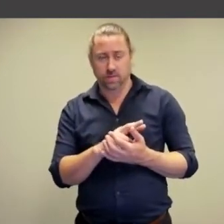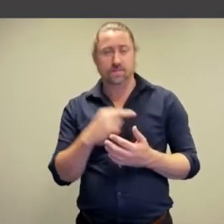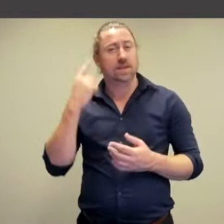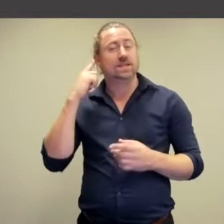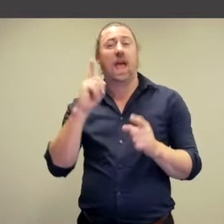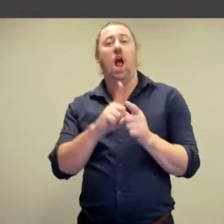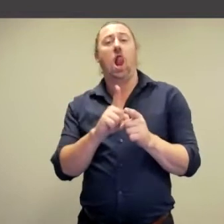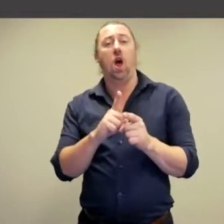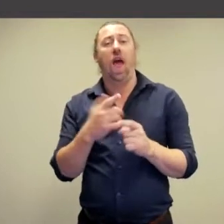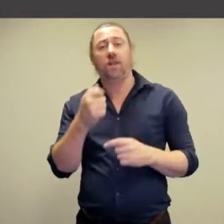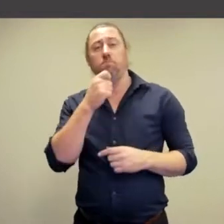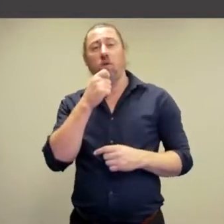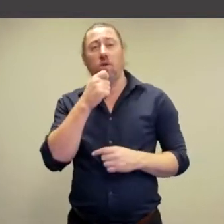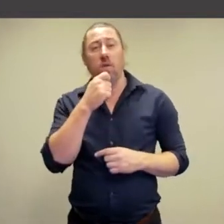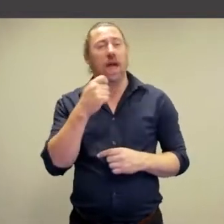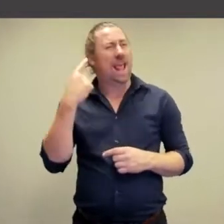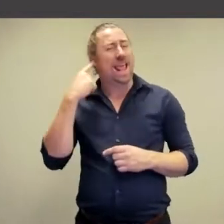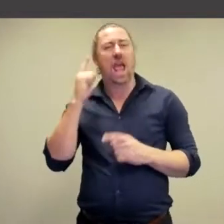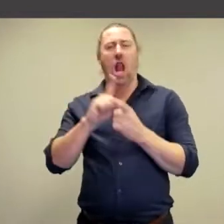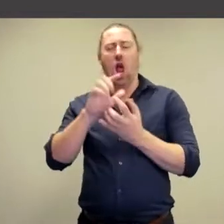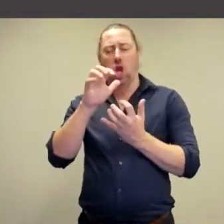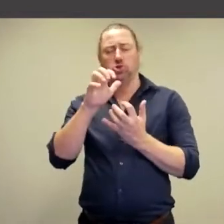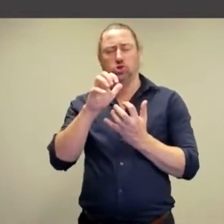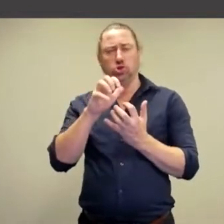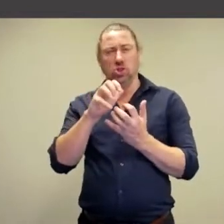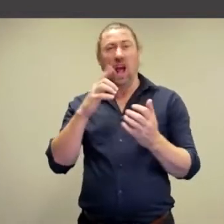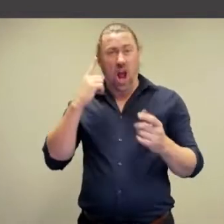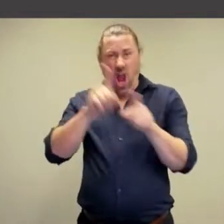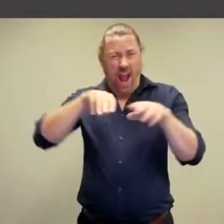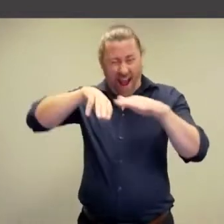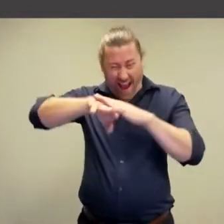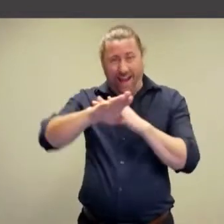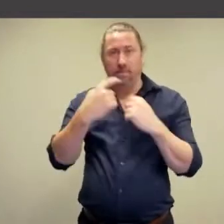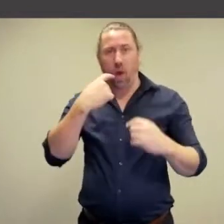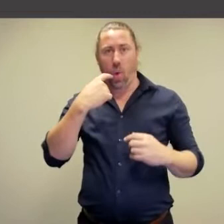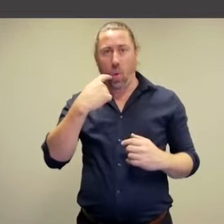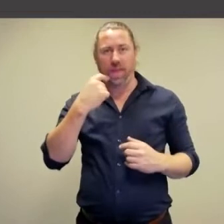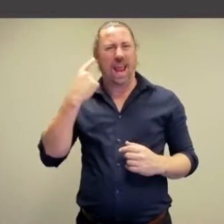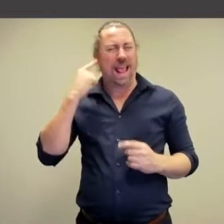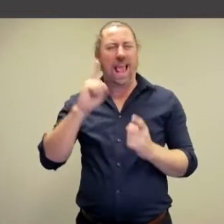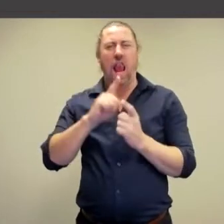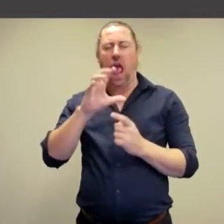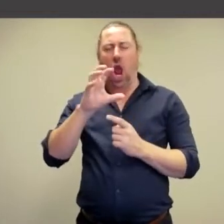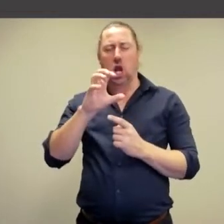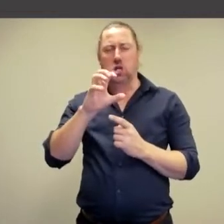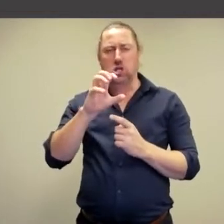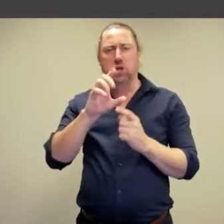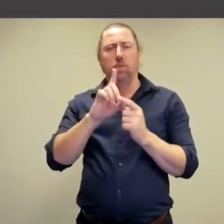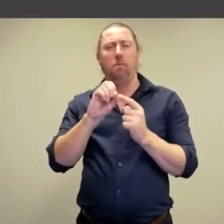inside her mouth, it amplifies